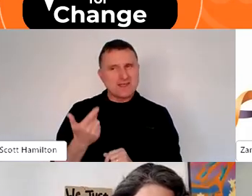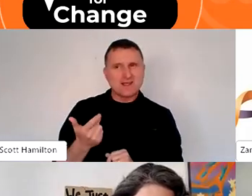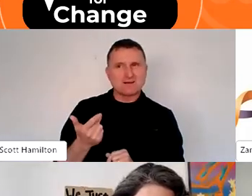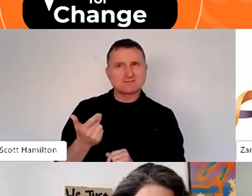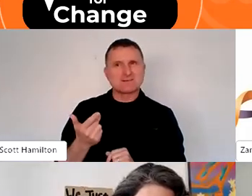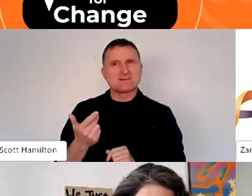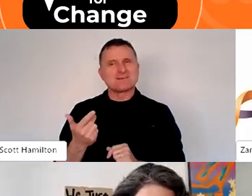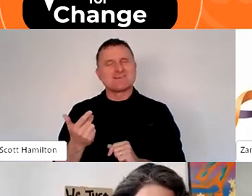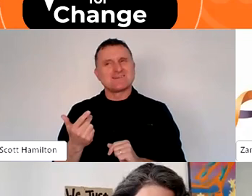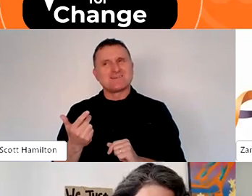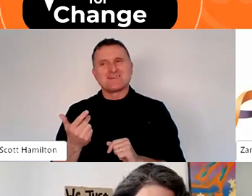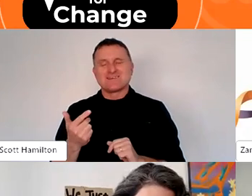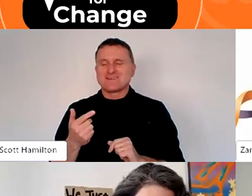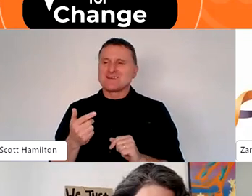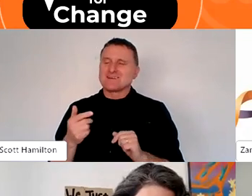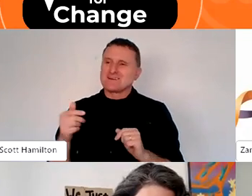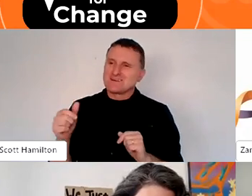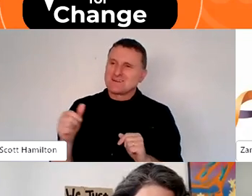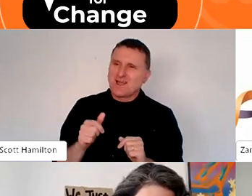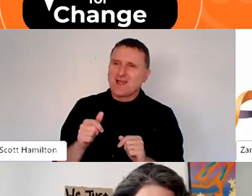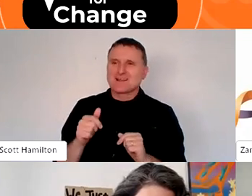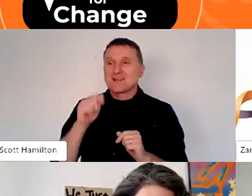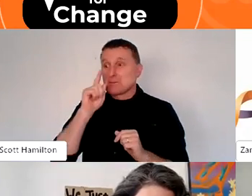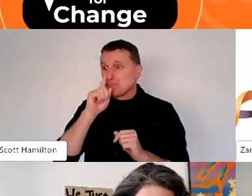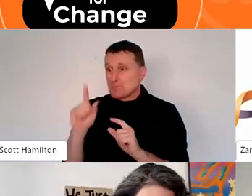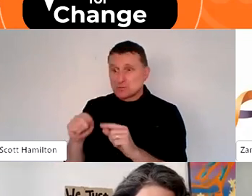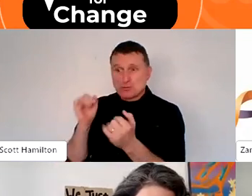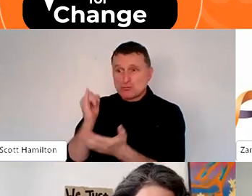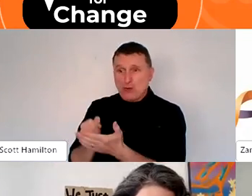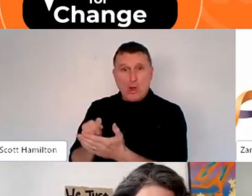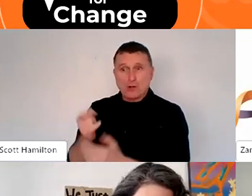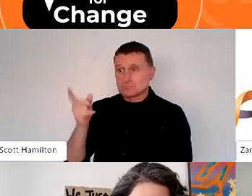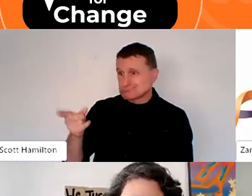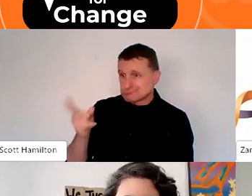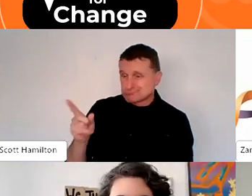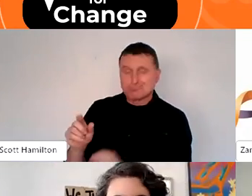just listening to some of the stories before, I've managed to get children